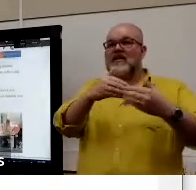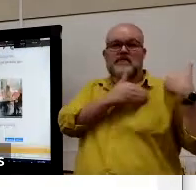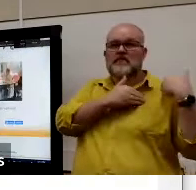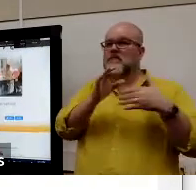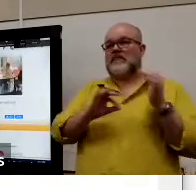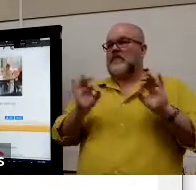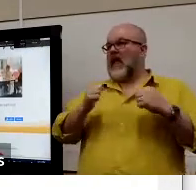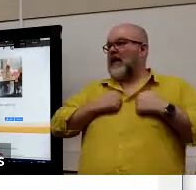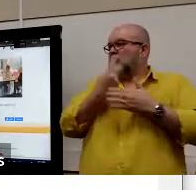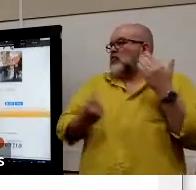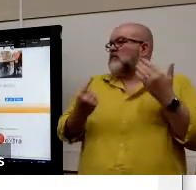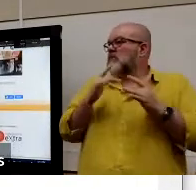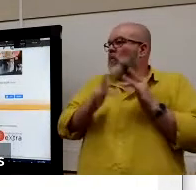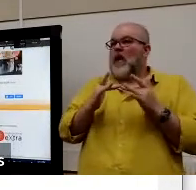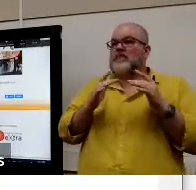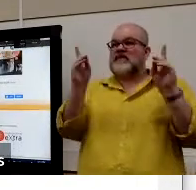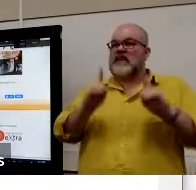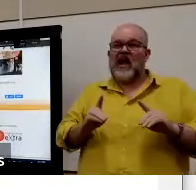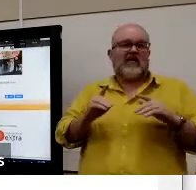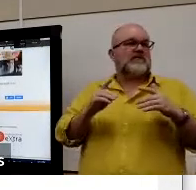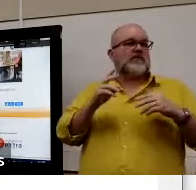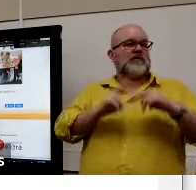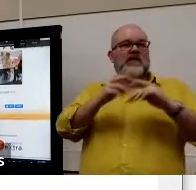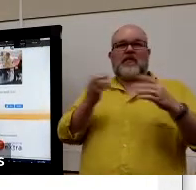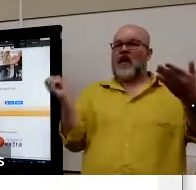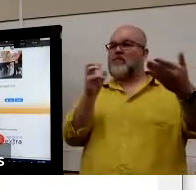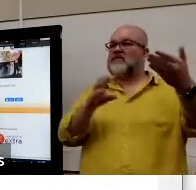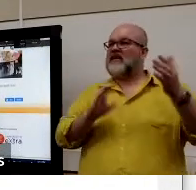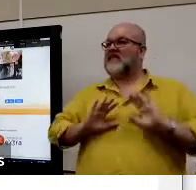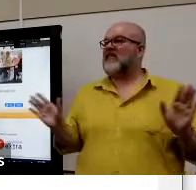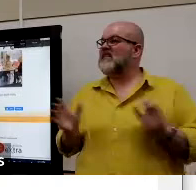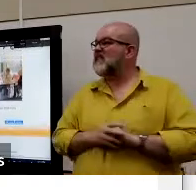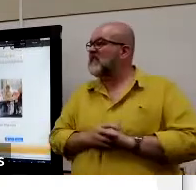I'm not involved in the content, I'm only just the web designer and the developer.